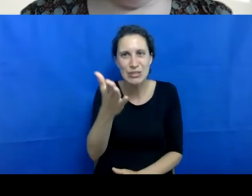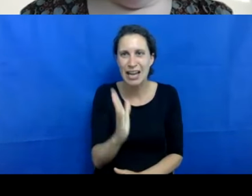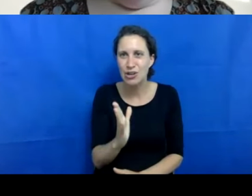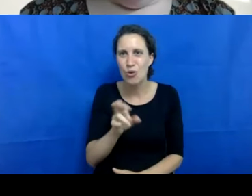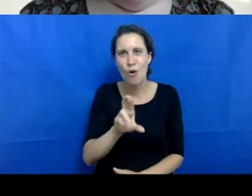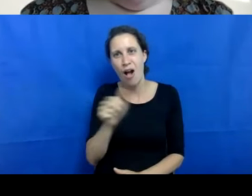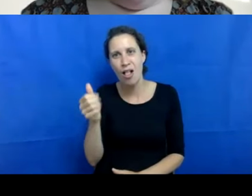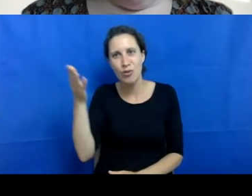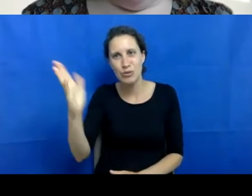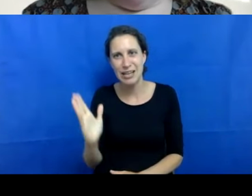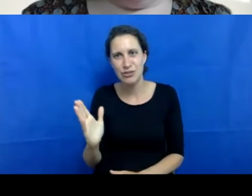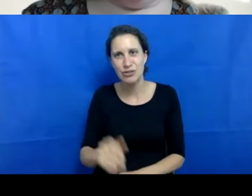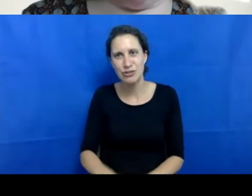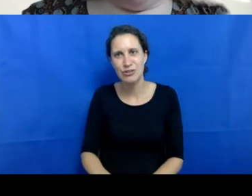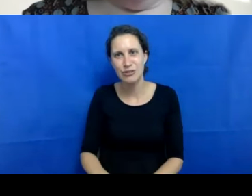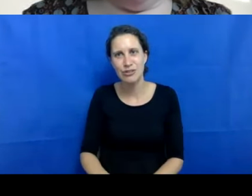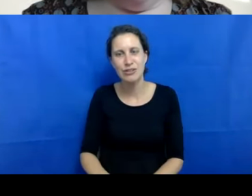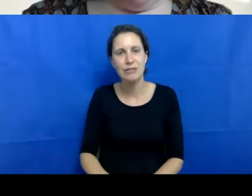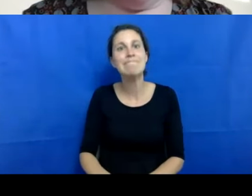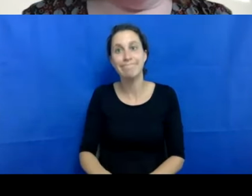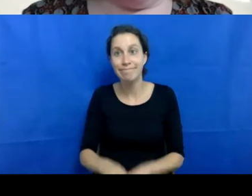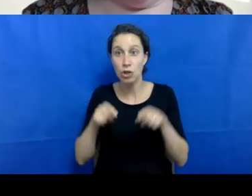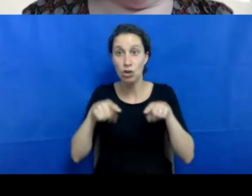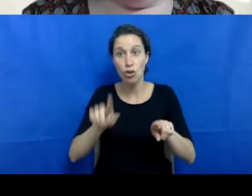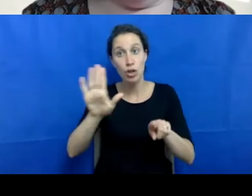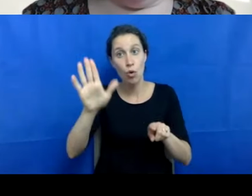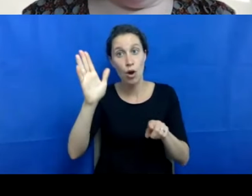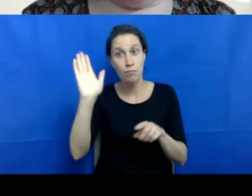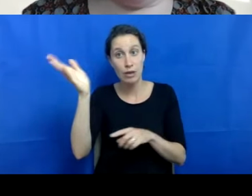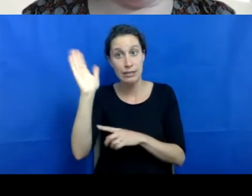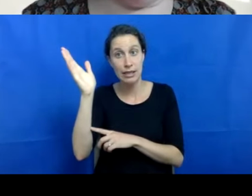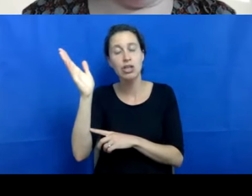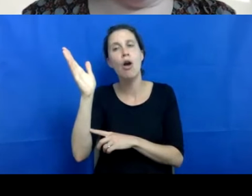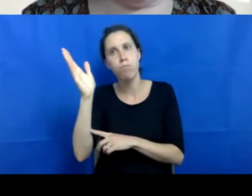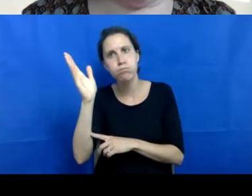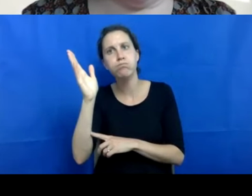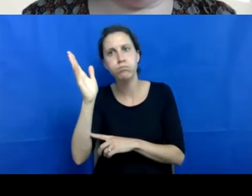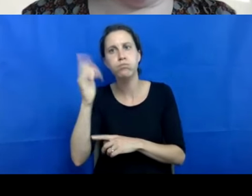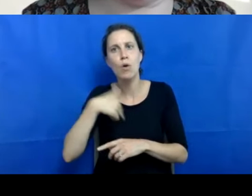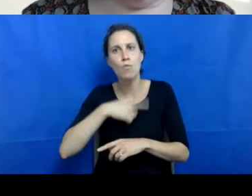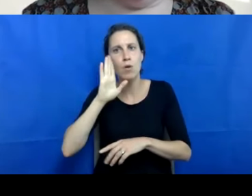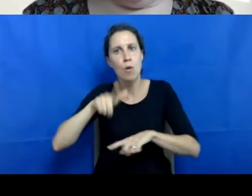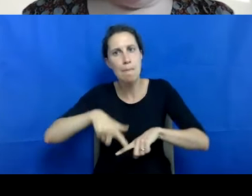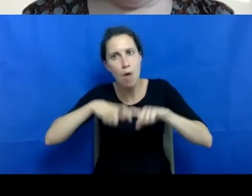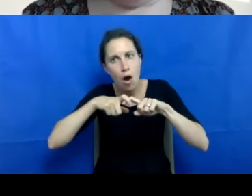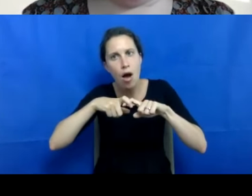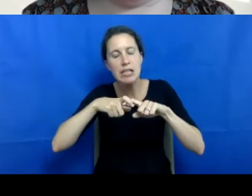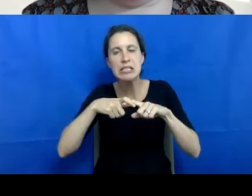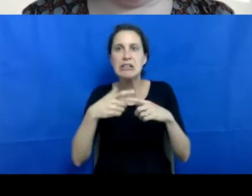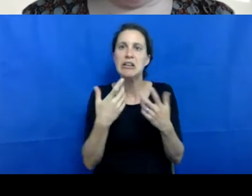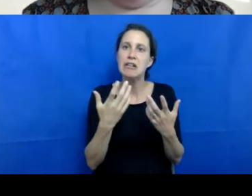During your presentation, you can expect that we will pause every 15 to 20 minutes to change interpreters.